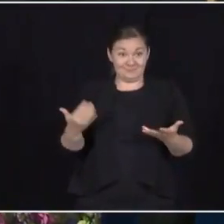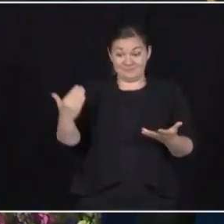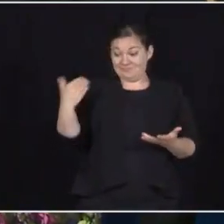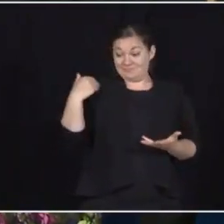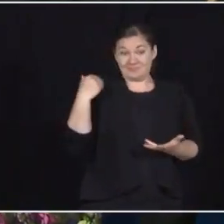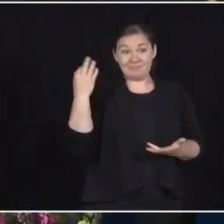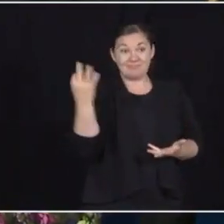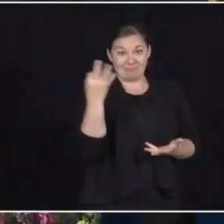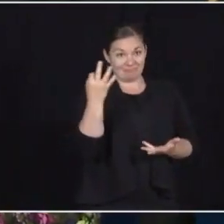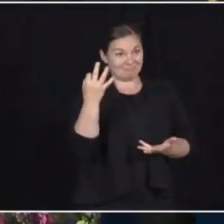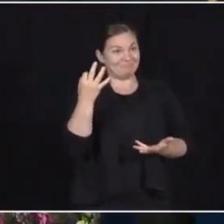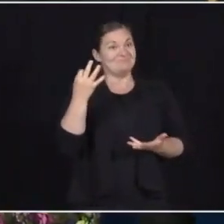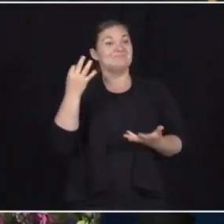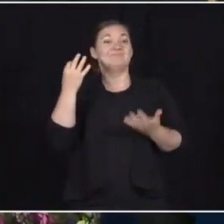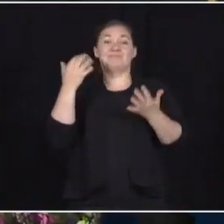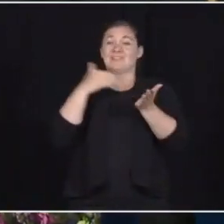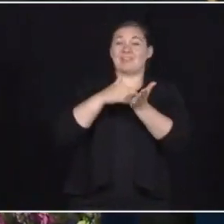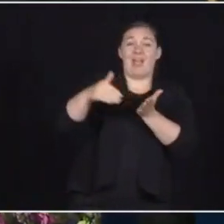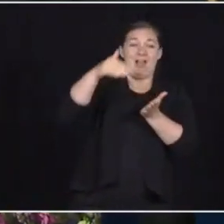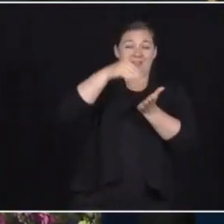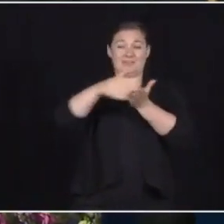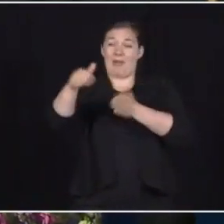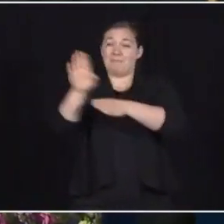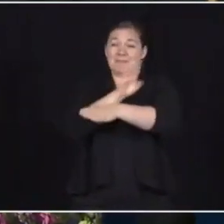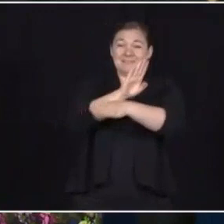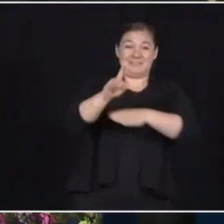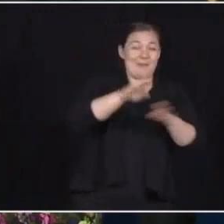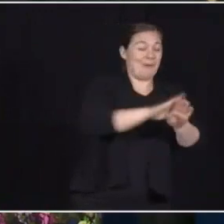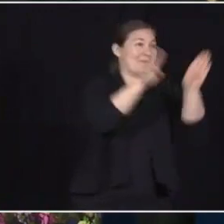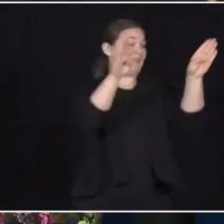open their doors. Thousands of people were able to go back to work.